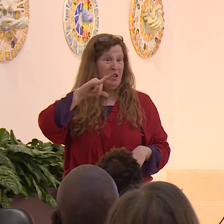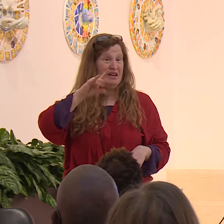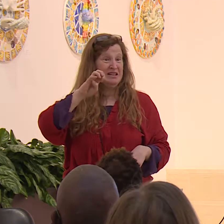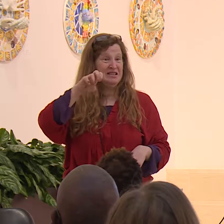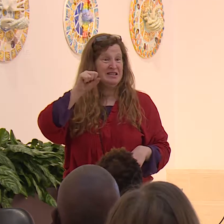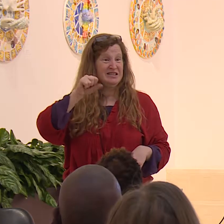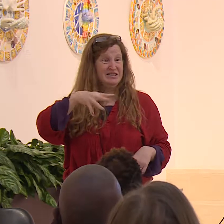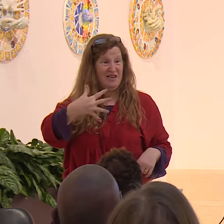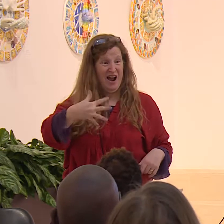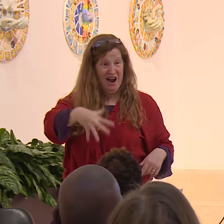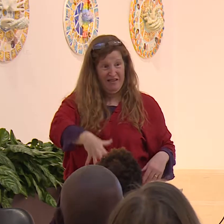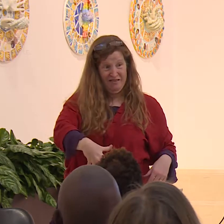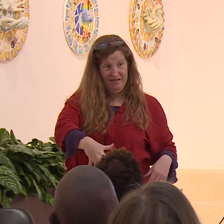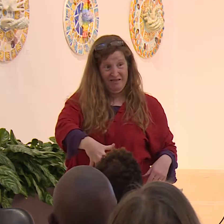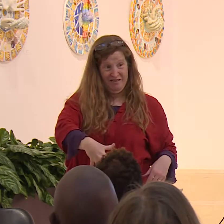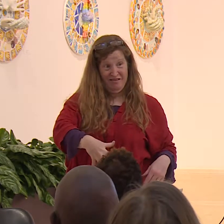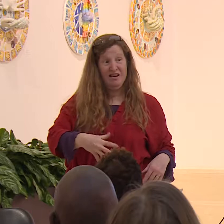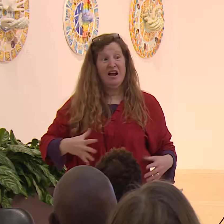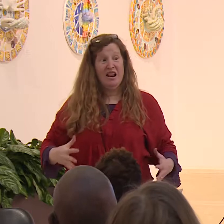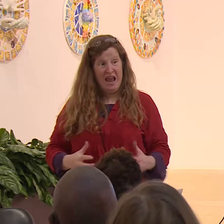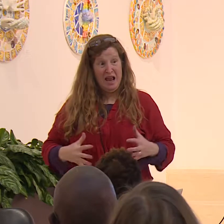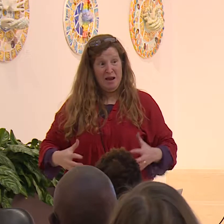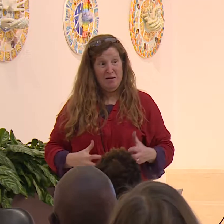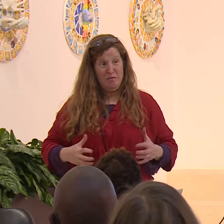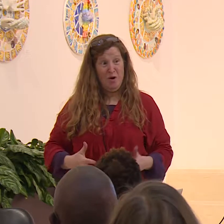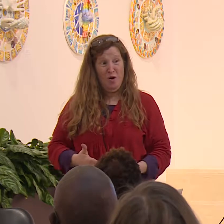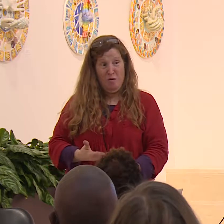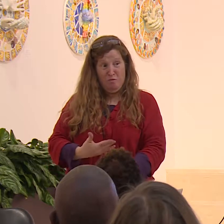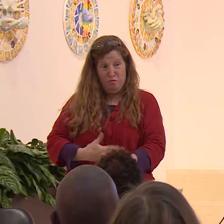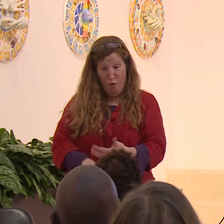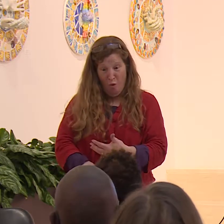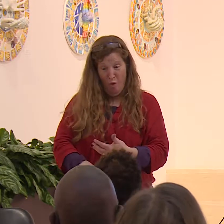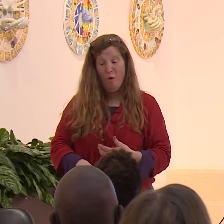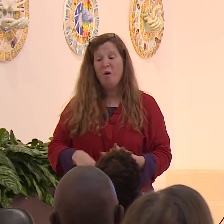And this mother had 5 children, quintuplets.